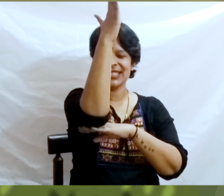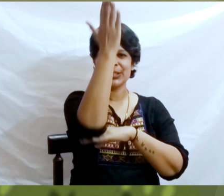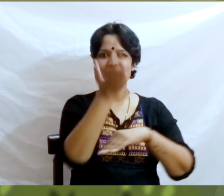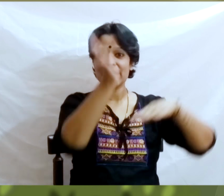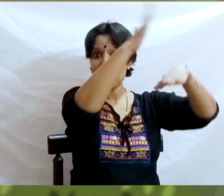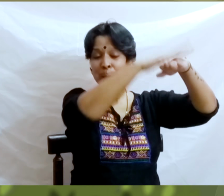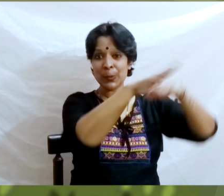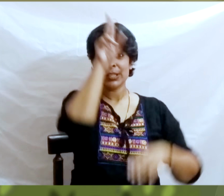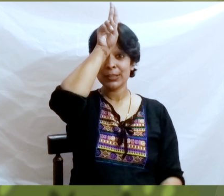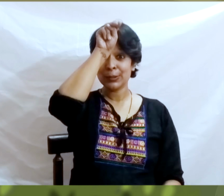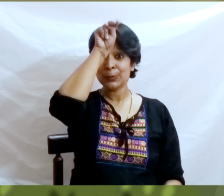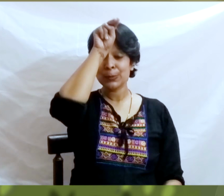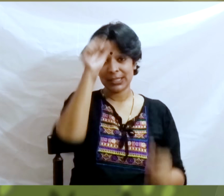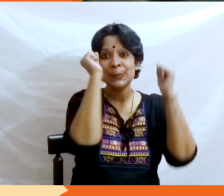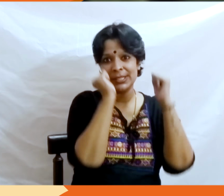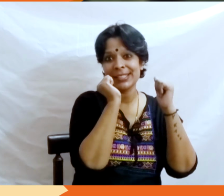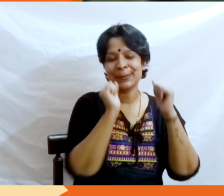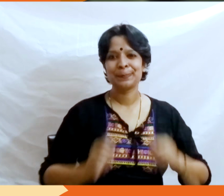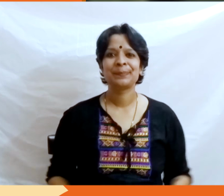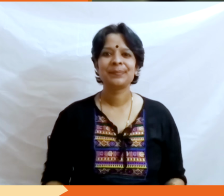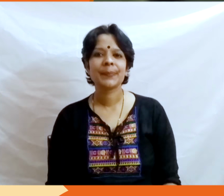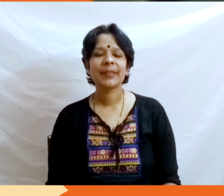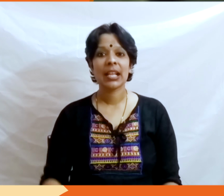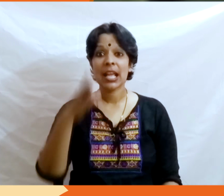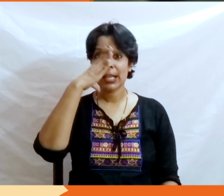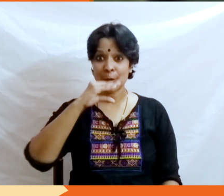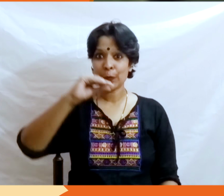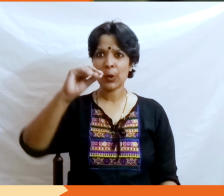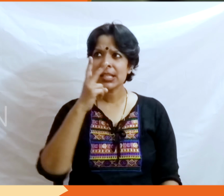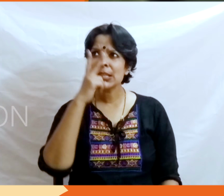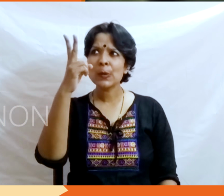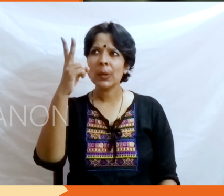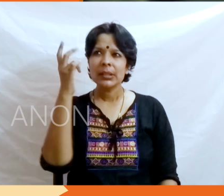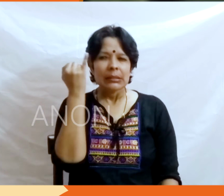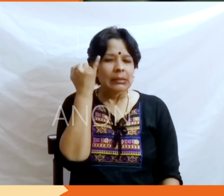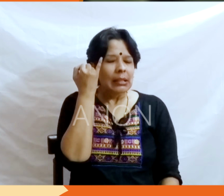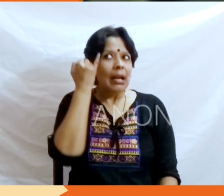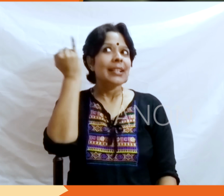The fox came near the tree where the rooster was standing and he thought of a plan to bring the rooster down.